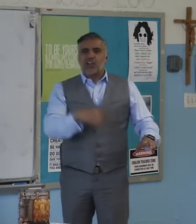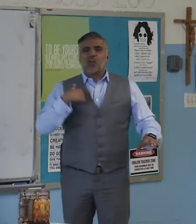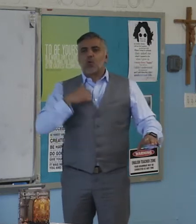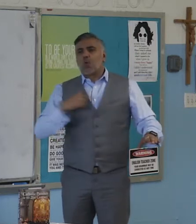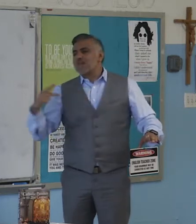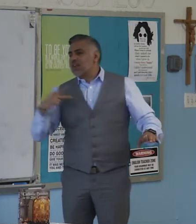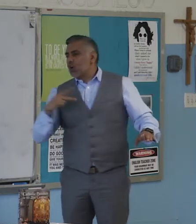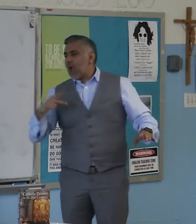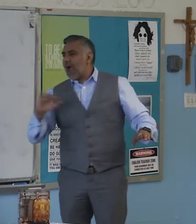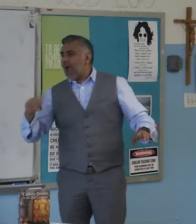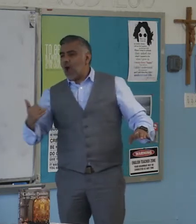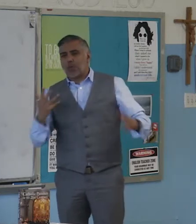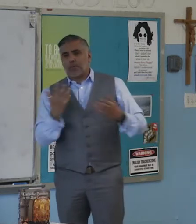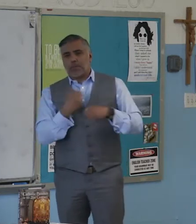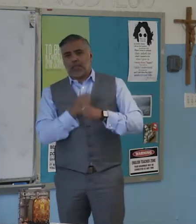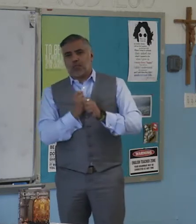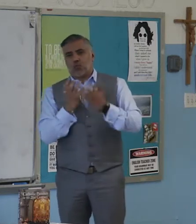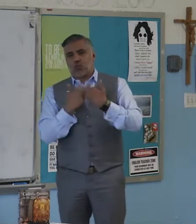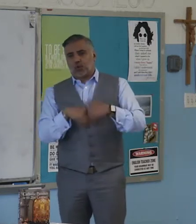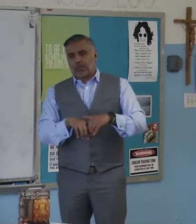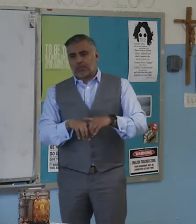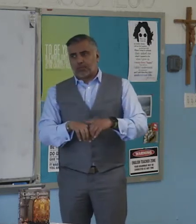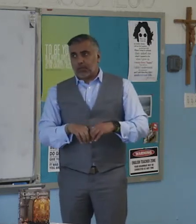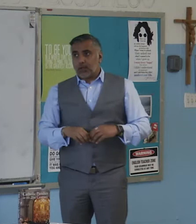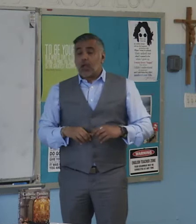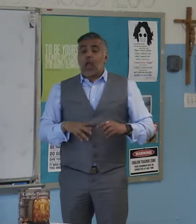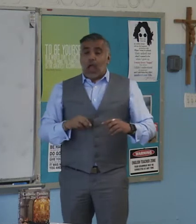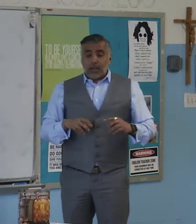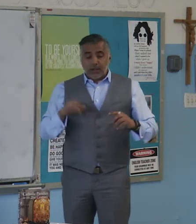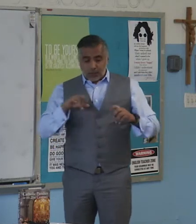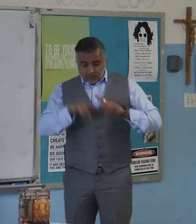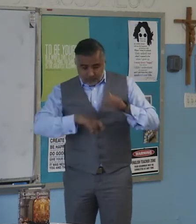way to make it work." And as you dig into this, these become kind of the